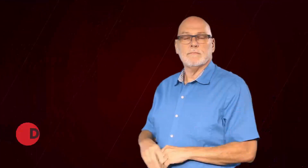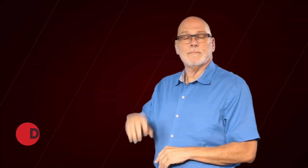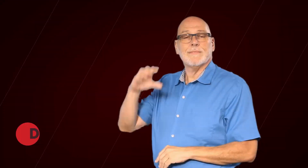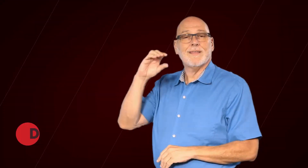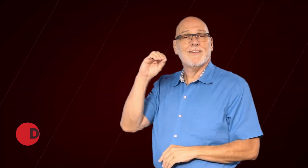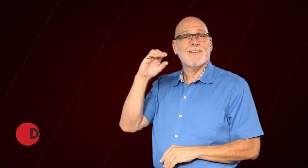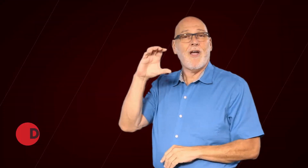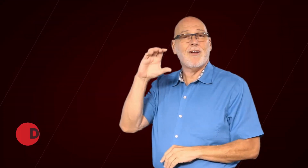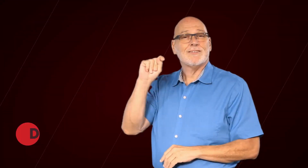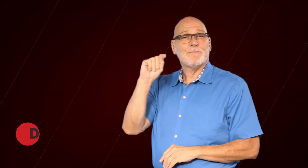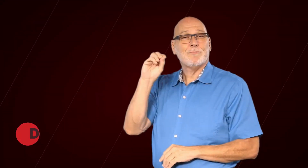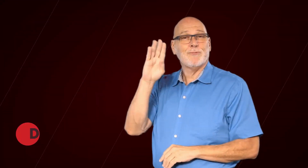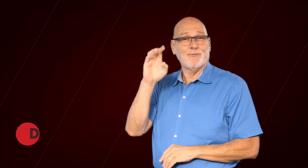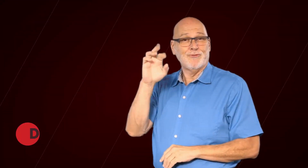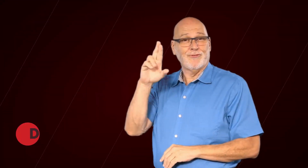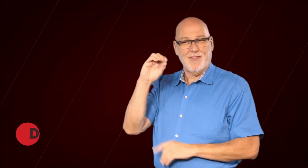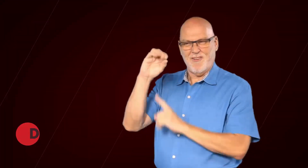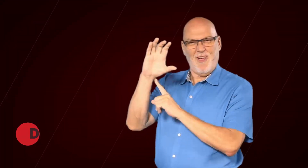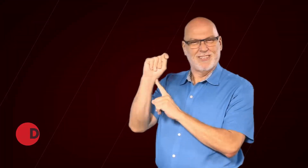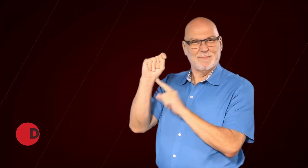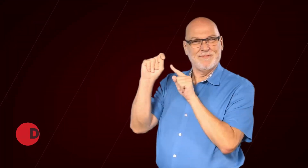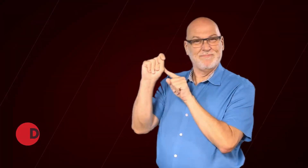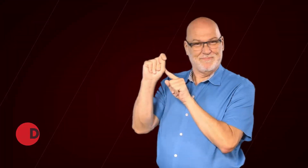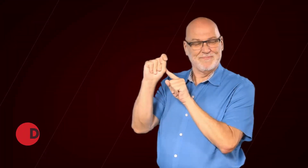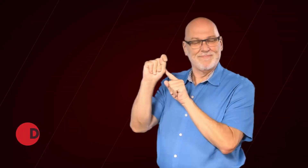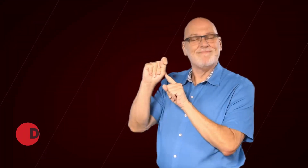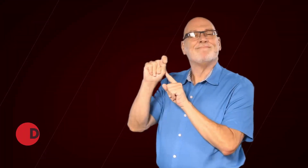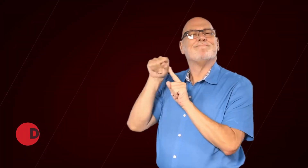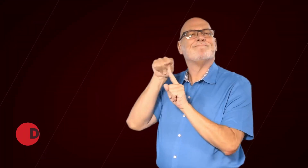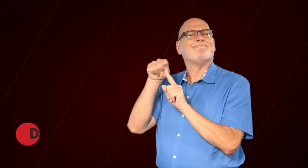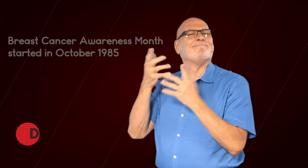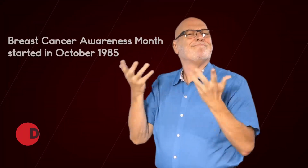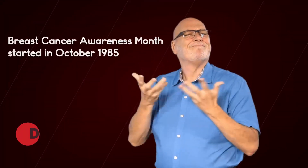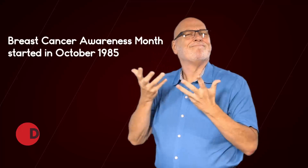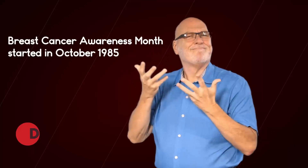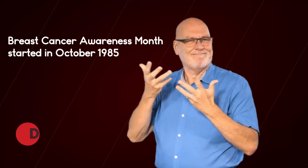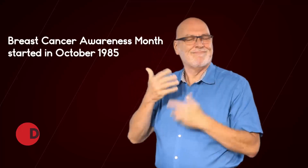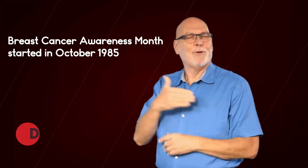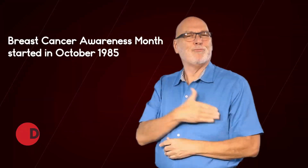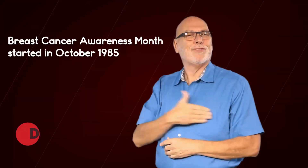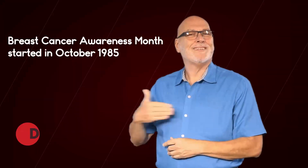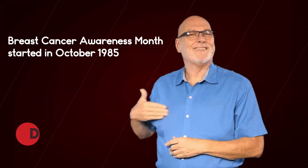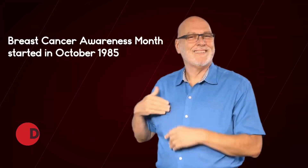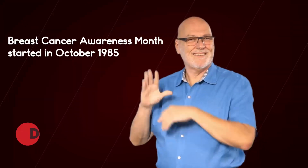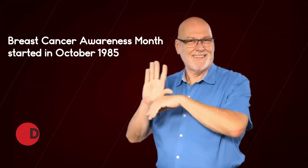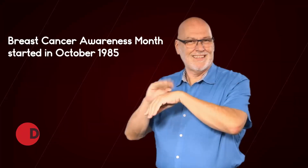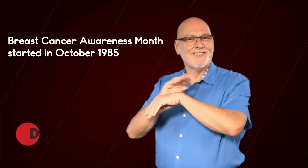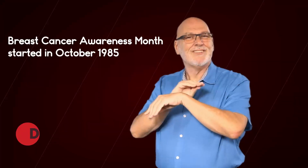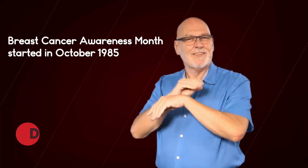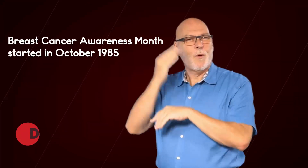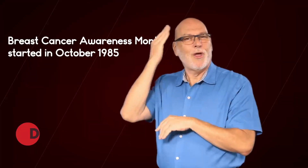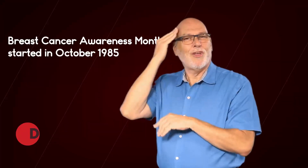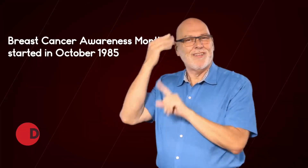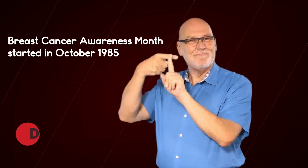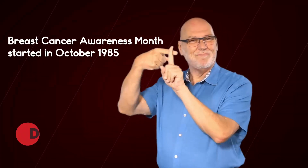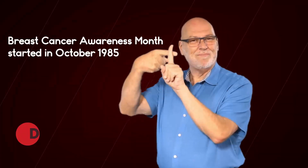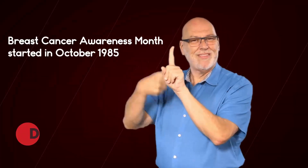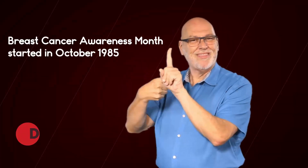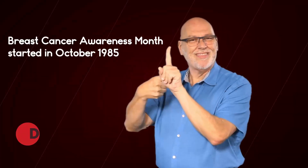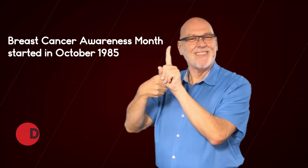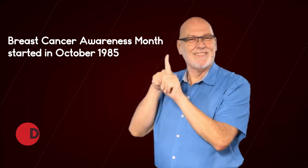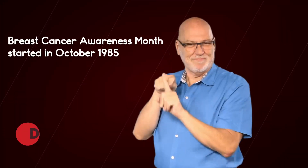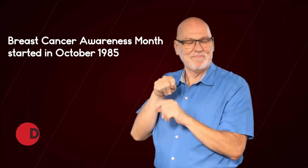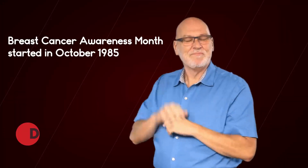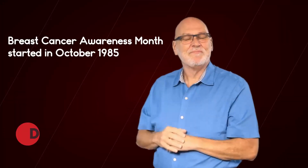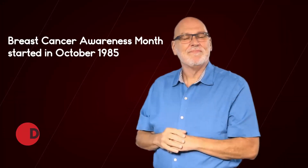[Anselmo]: October is Breast Cancer Awareness Month.